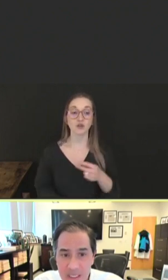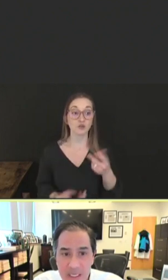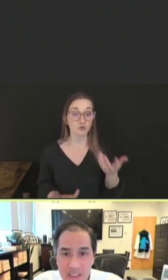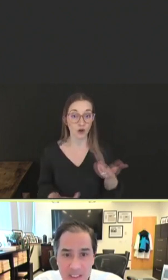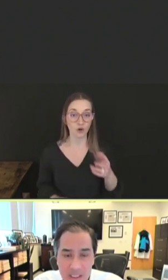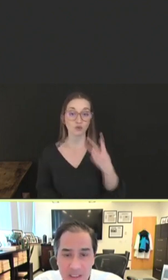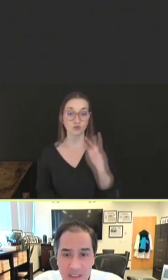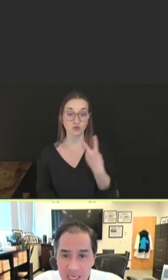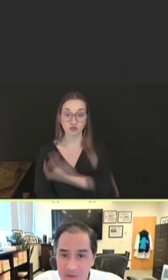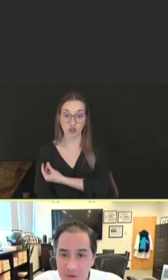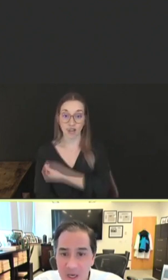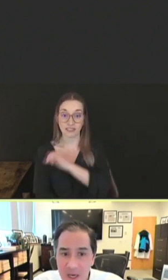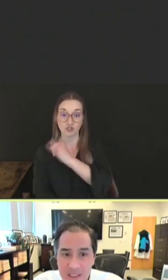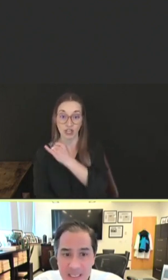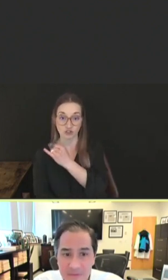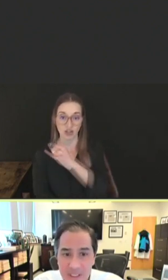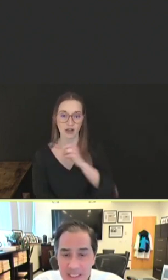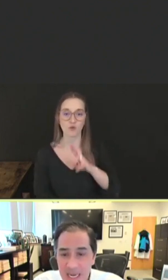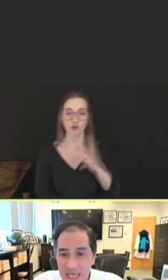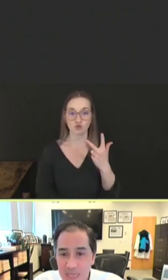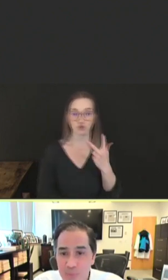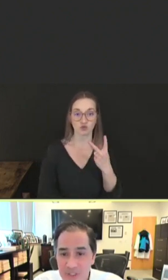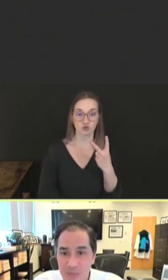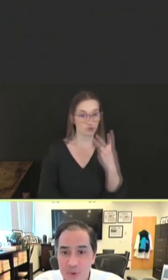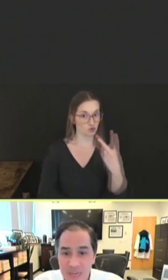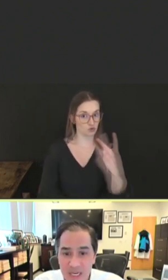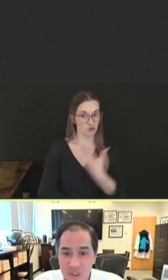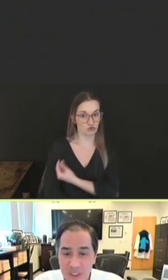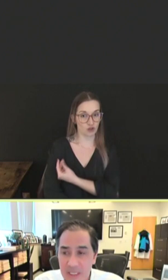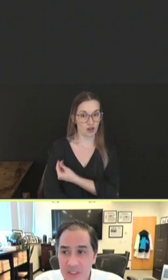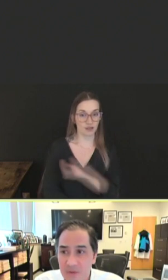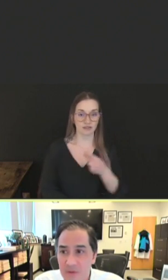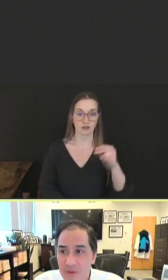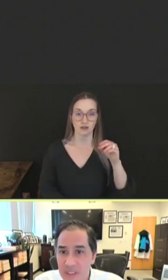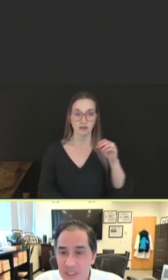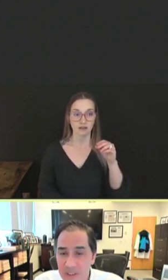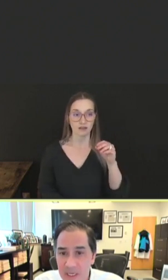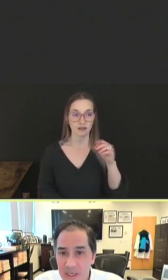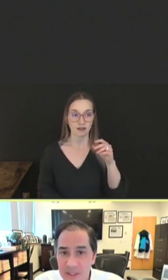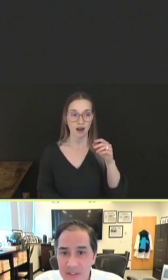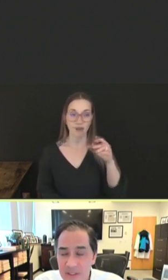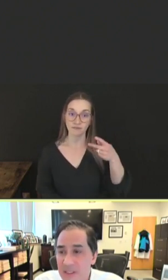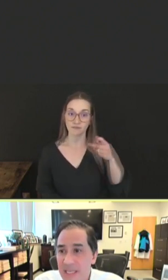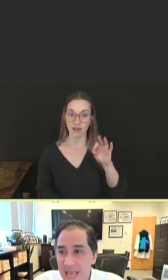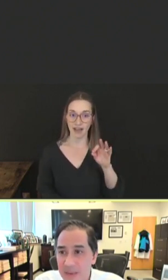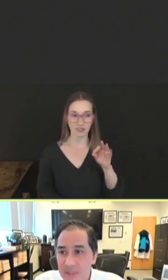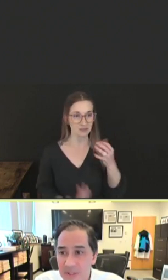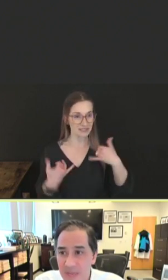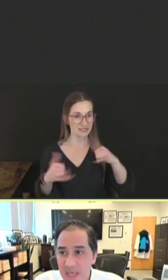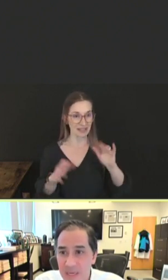still gave 70 to 80 percent protection against severe disease. This is in the absence of any